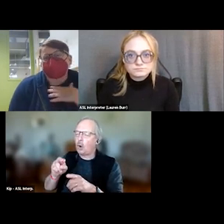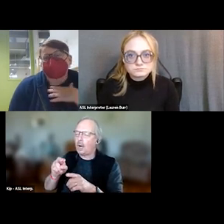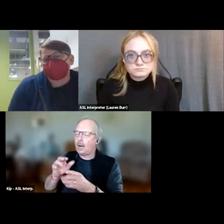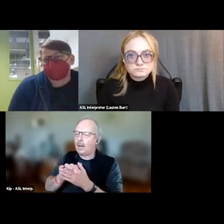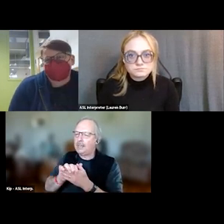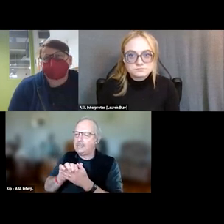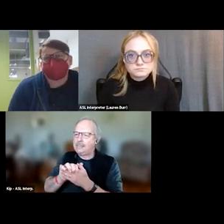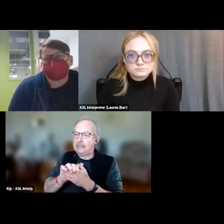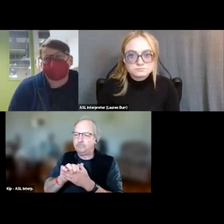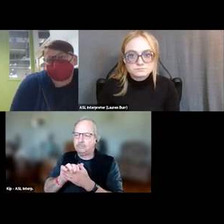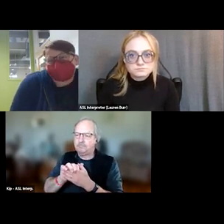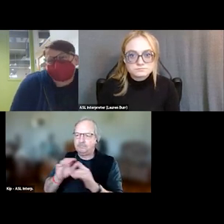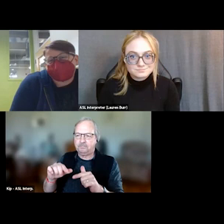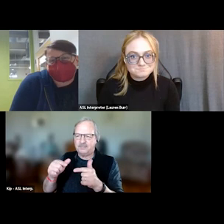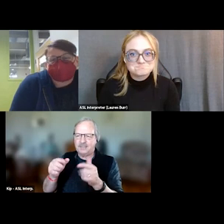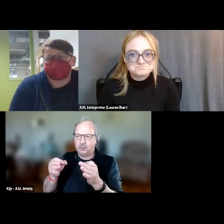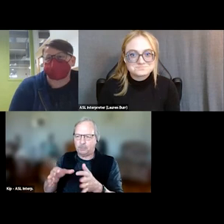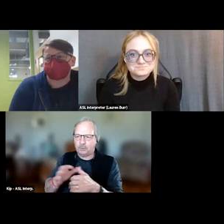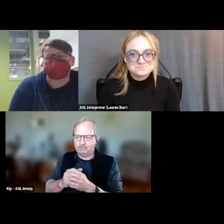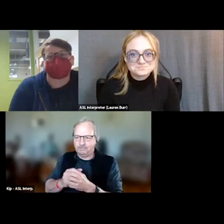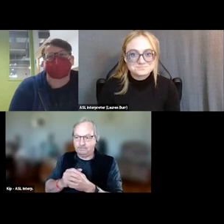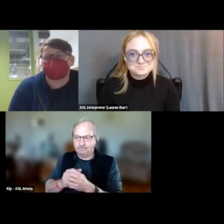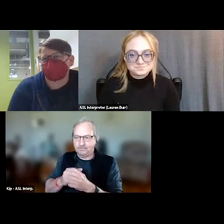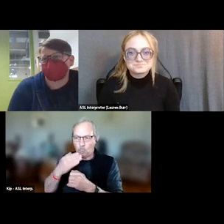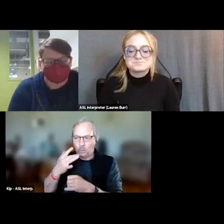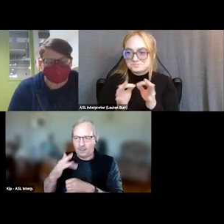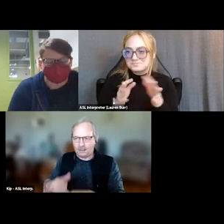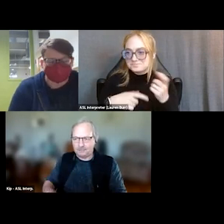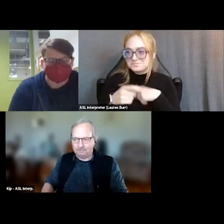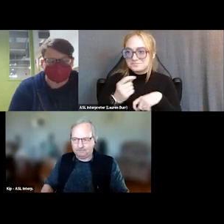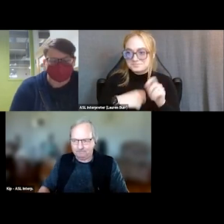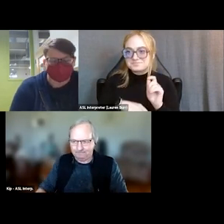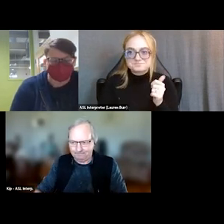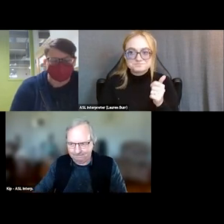we know what the circumstances are, what their current day-to-day life is.